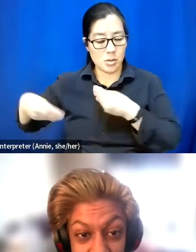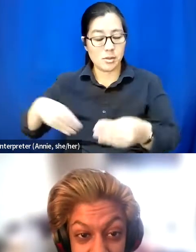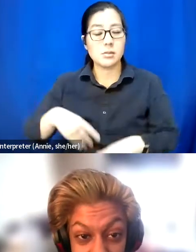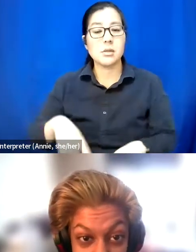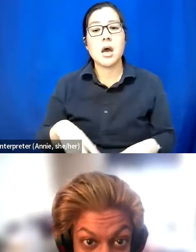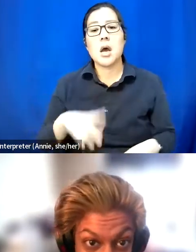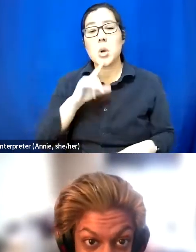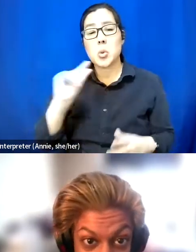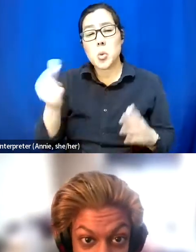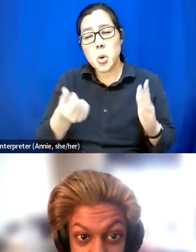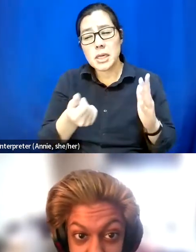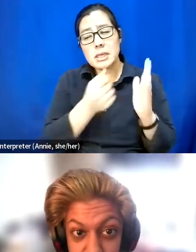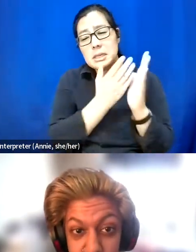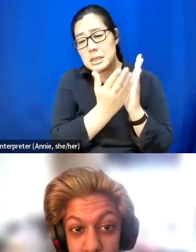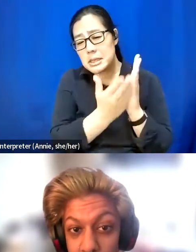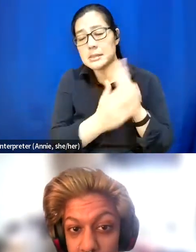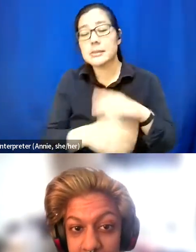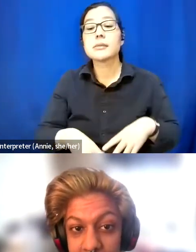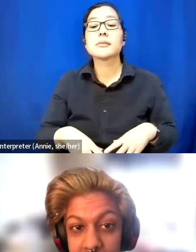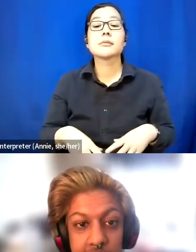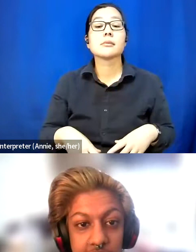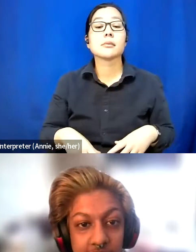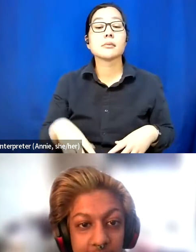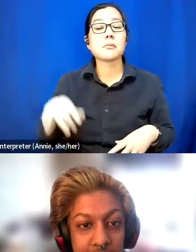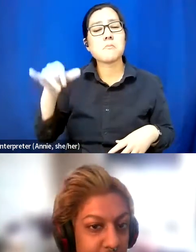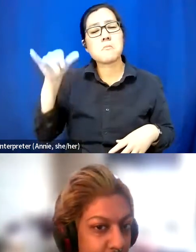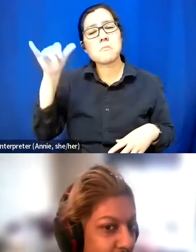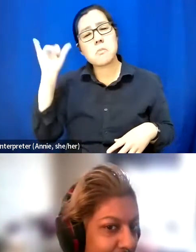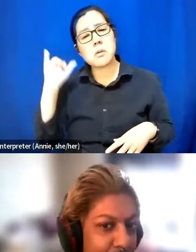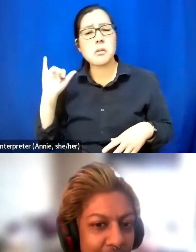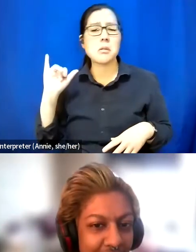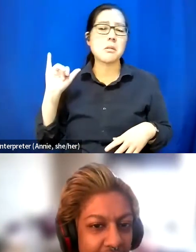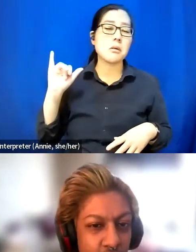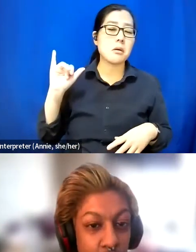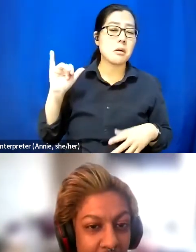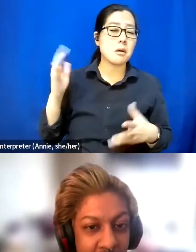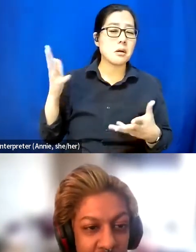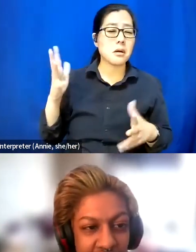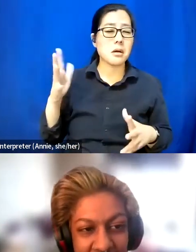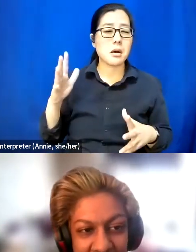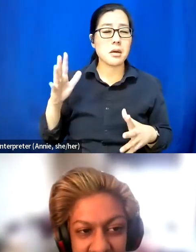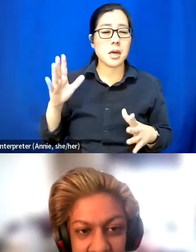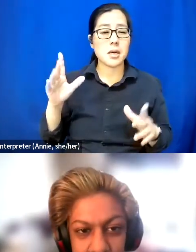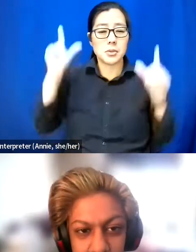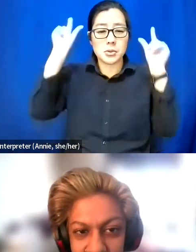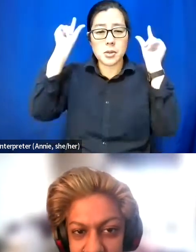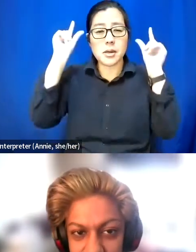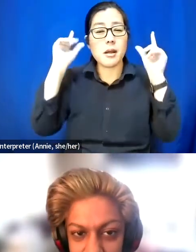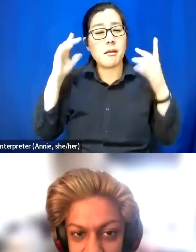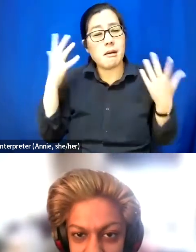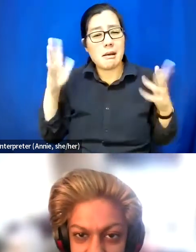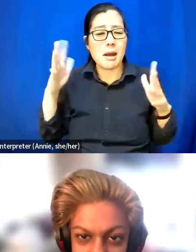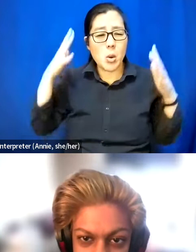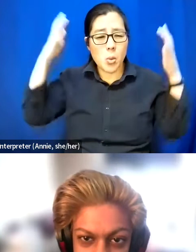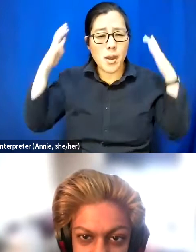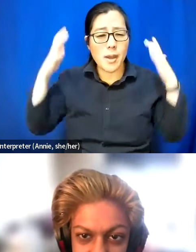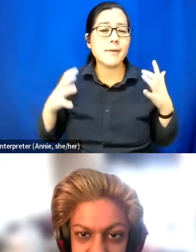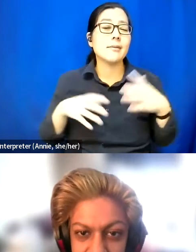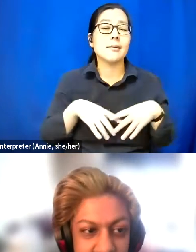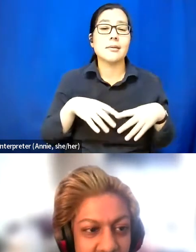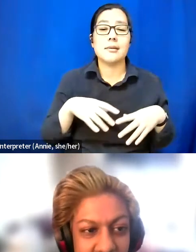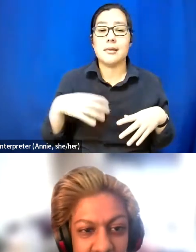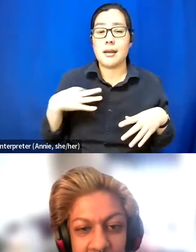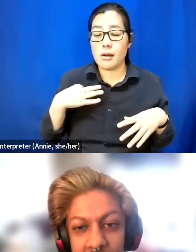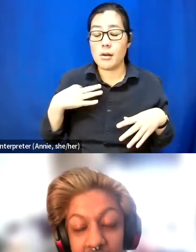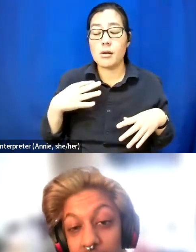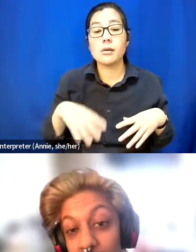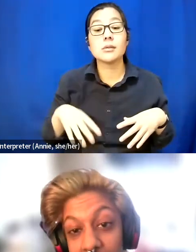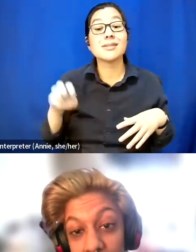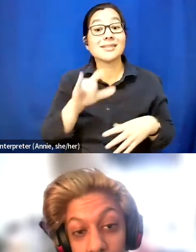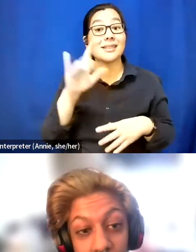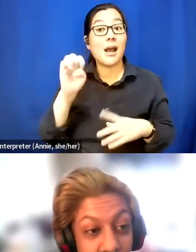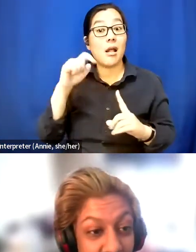I have a blonde like shortish, wavy hair styled in a -- I call it a pompadour.